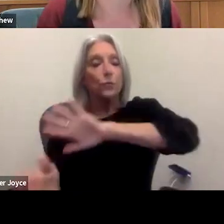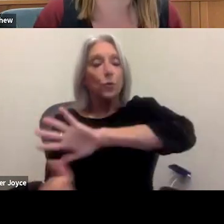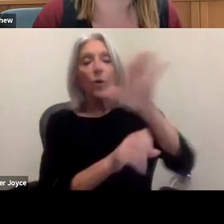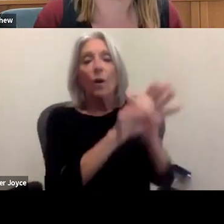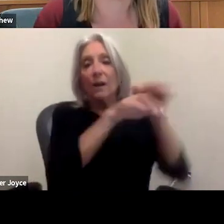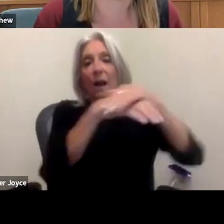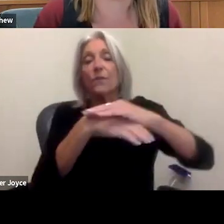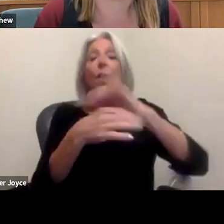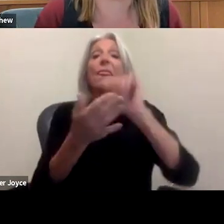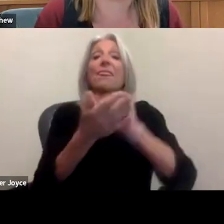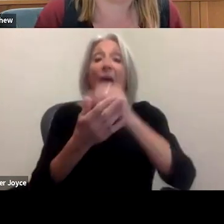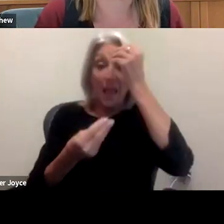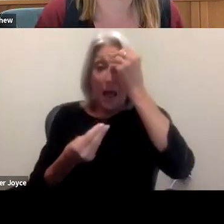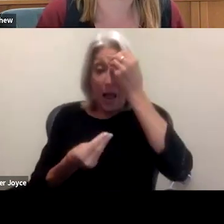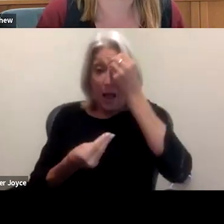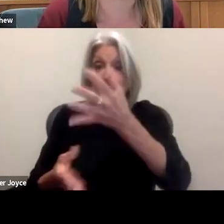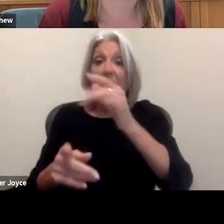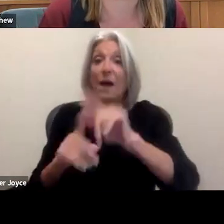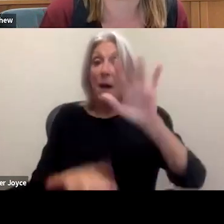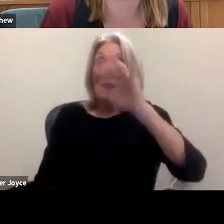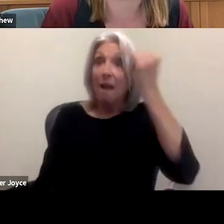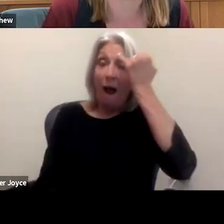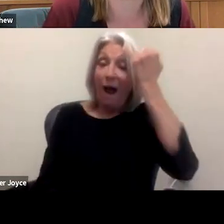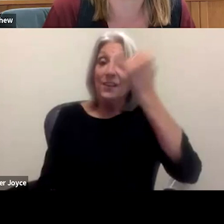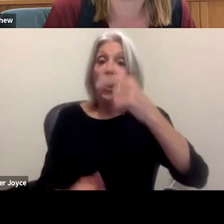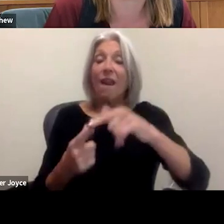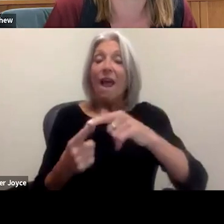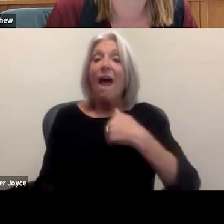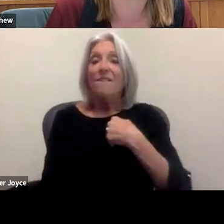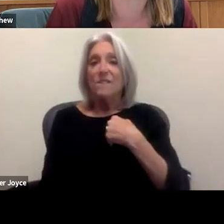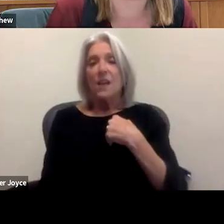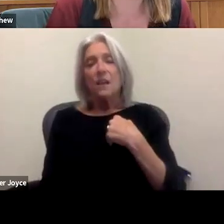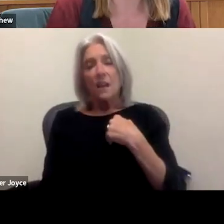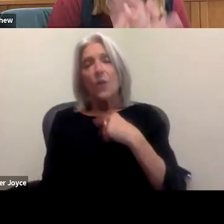exist about disability, that have a history to them, and I think are really important to know.